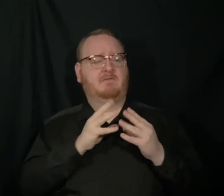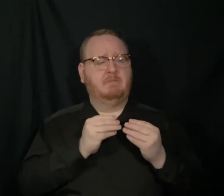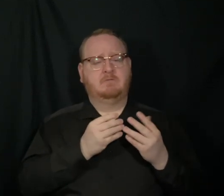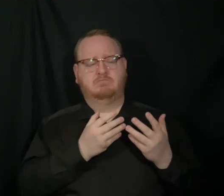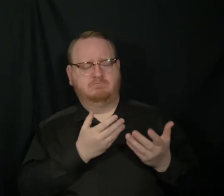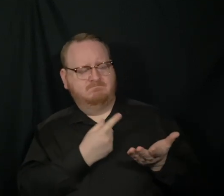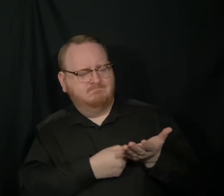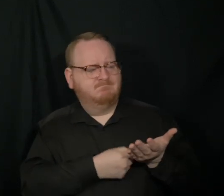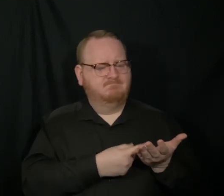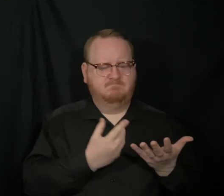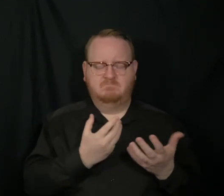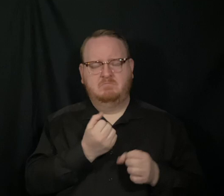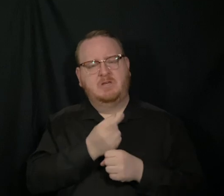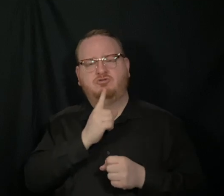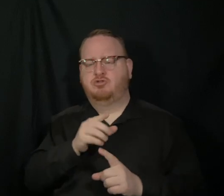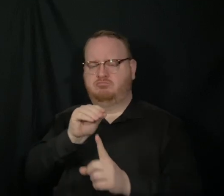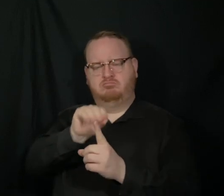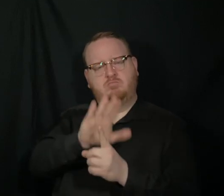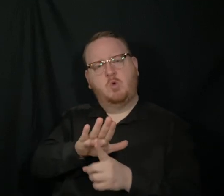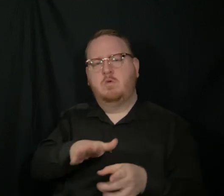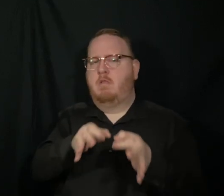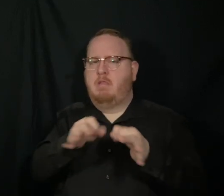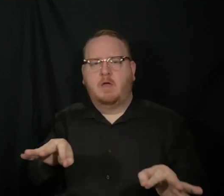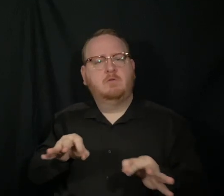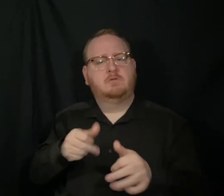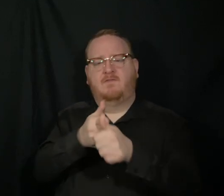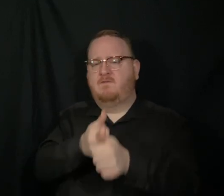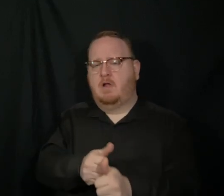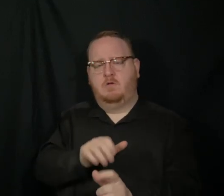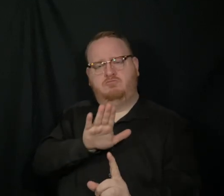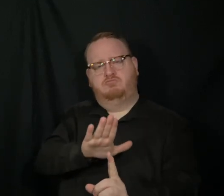just give her every opportunity to develop language and follow